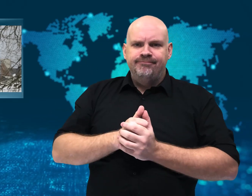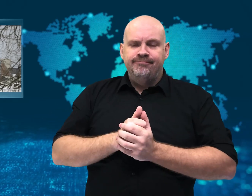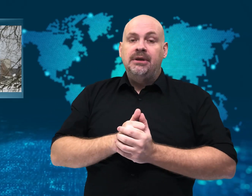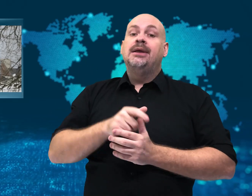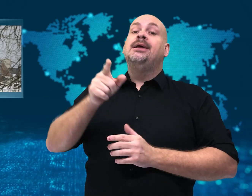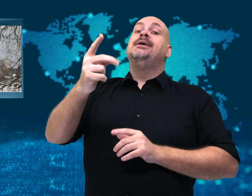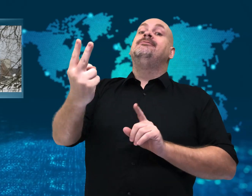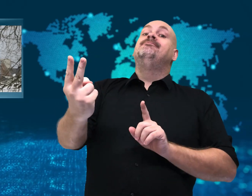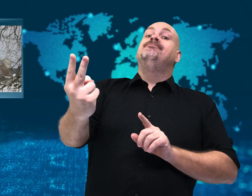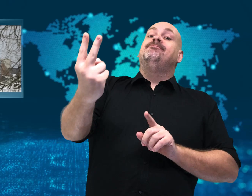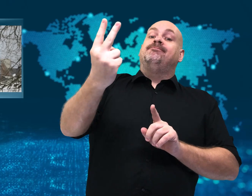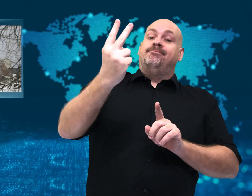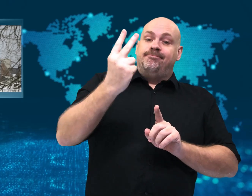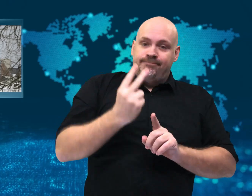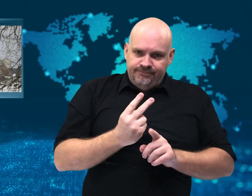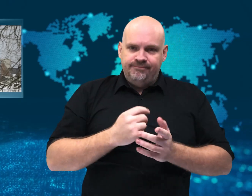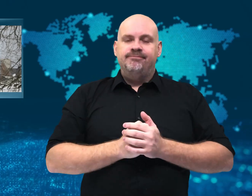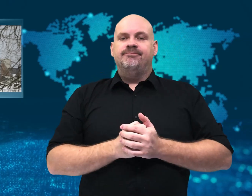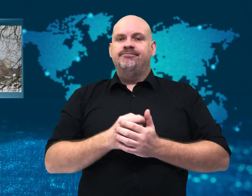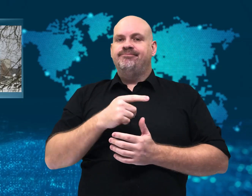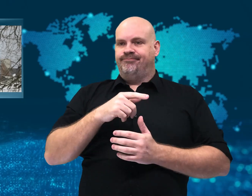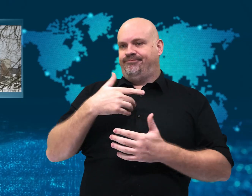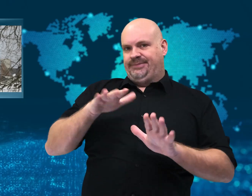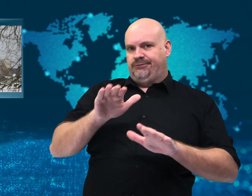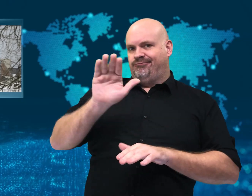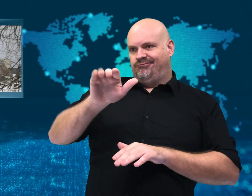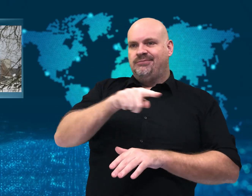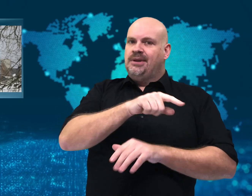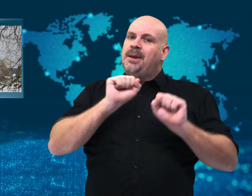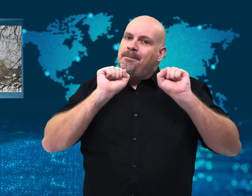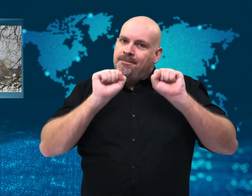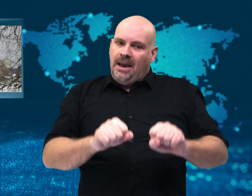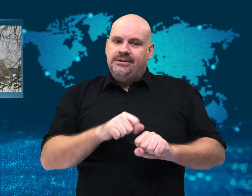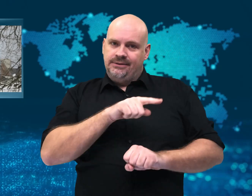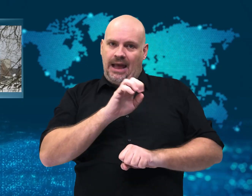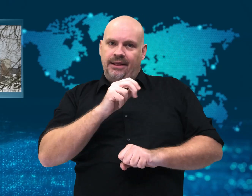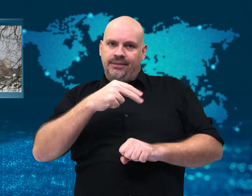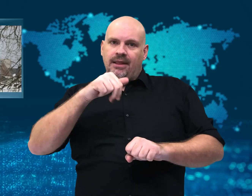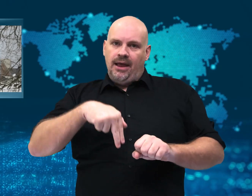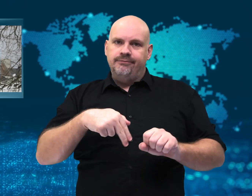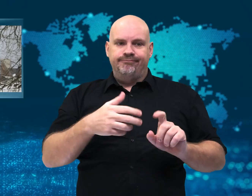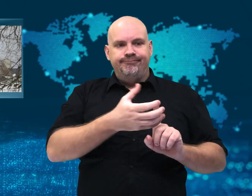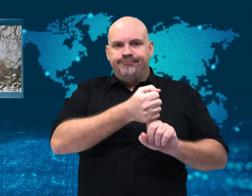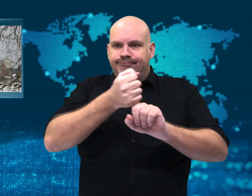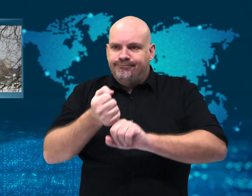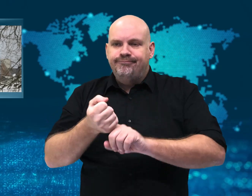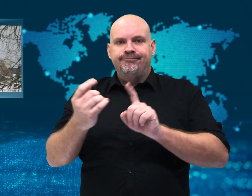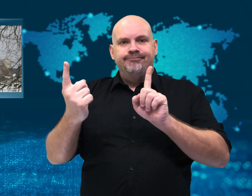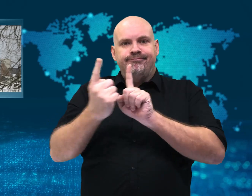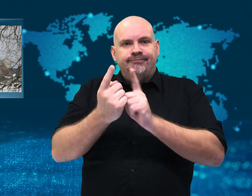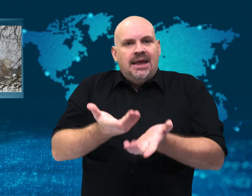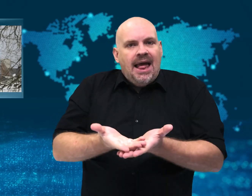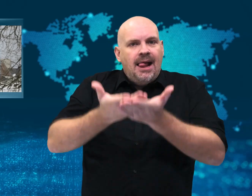they were told they needed to seek counseling for their son.